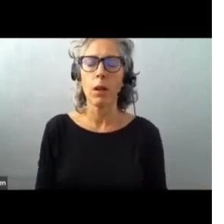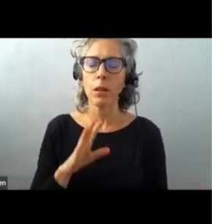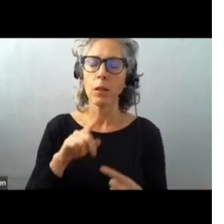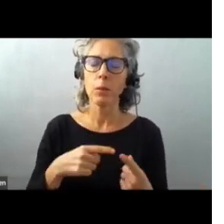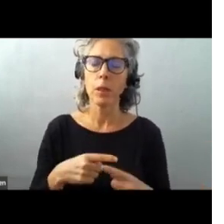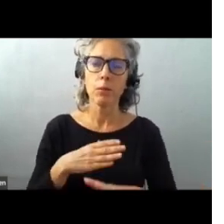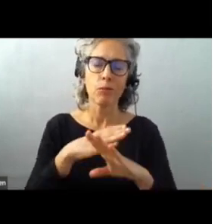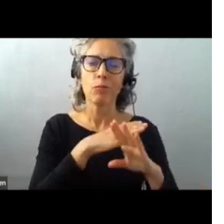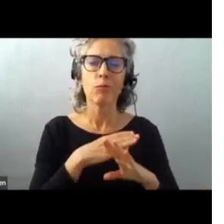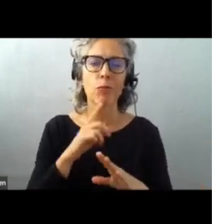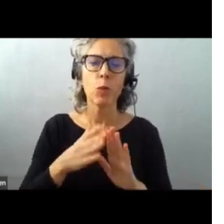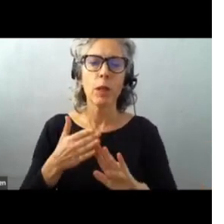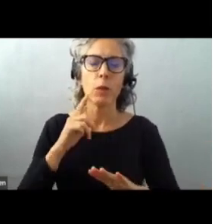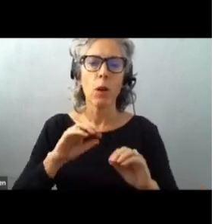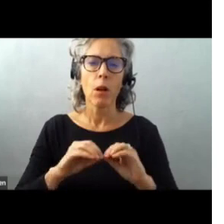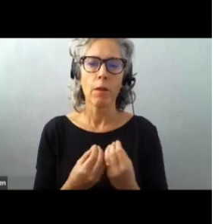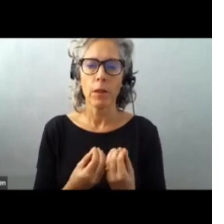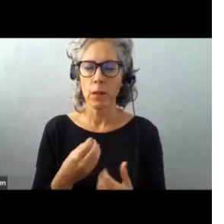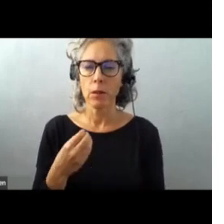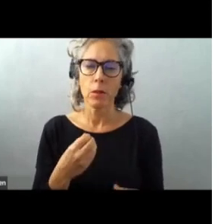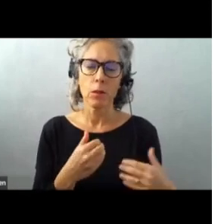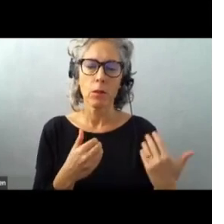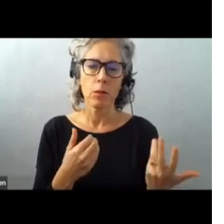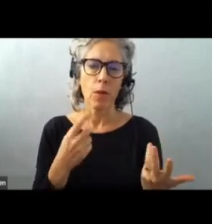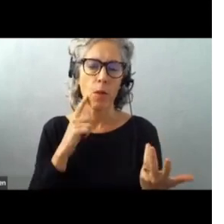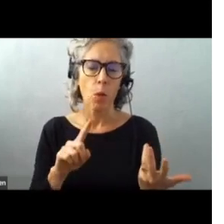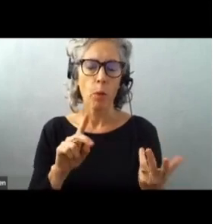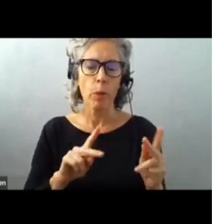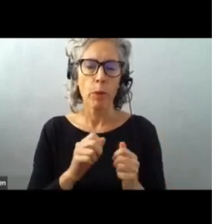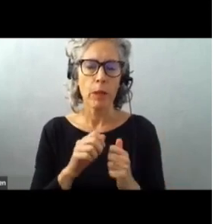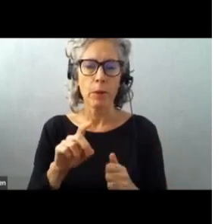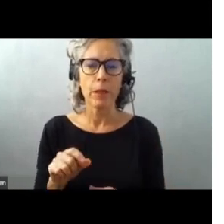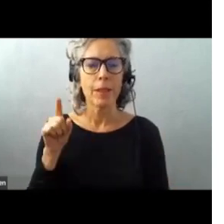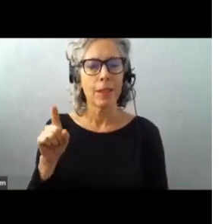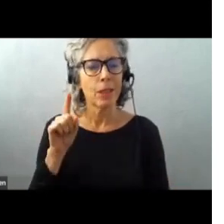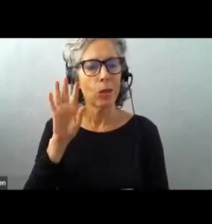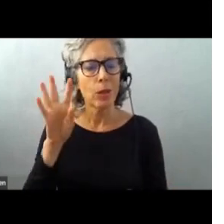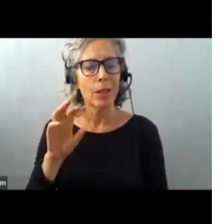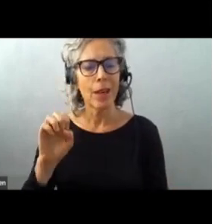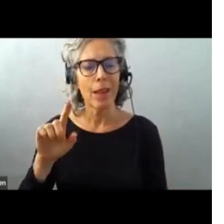for people with disability. She's the creator of Elevate campaign training for people